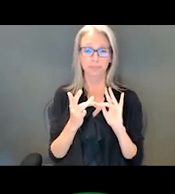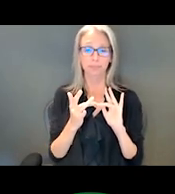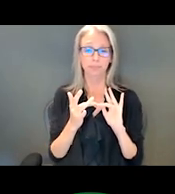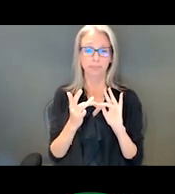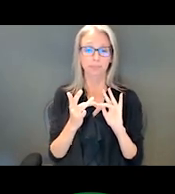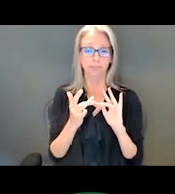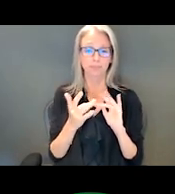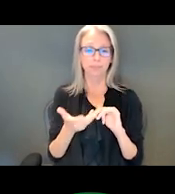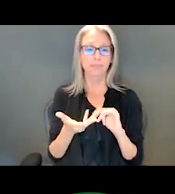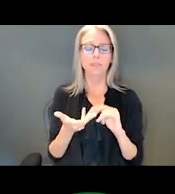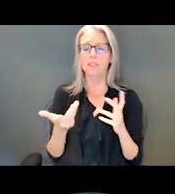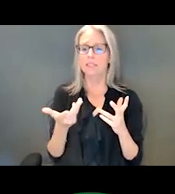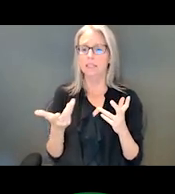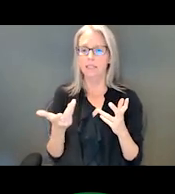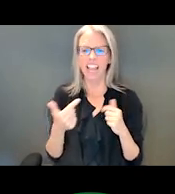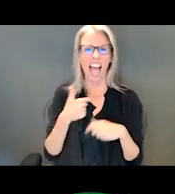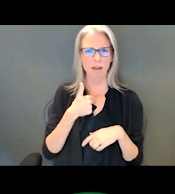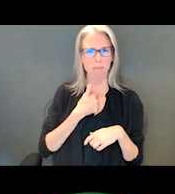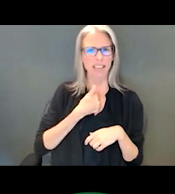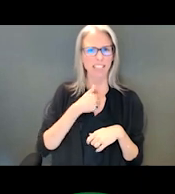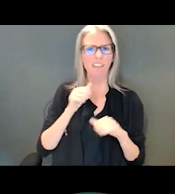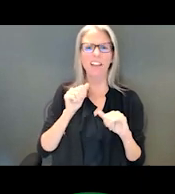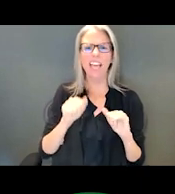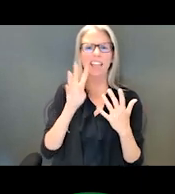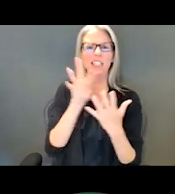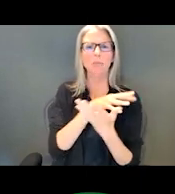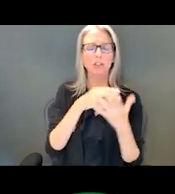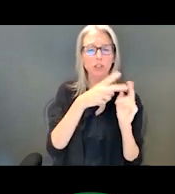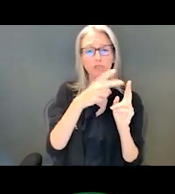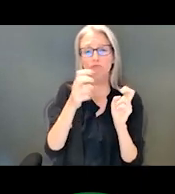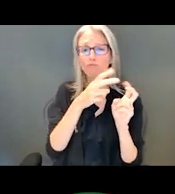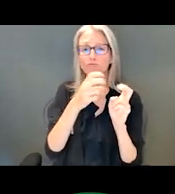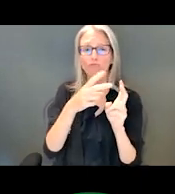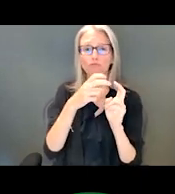longer term, the aspiration for the dashboard and database has always been to, have this